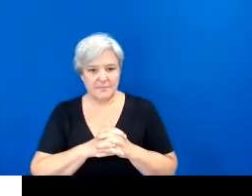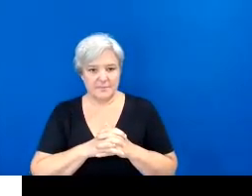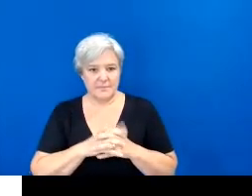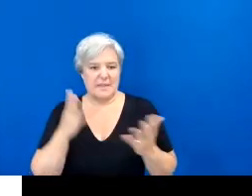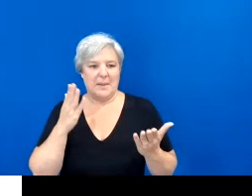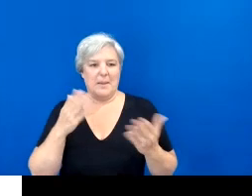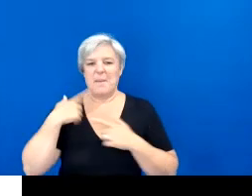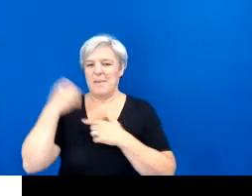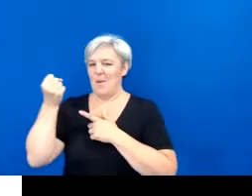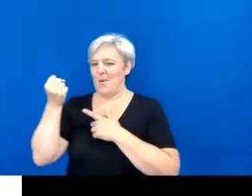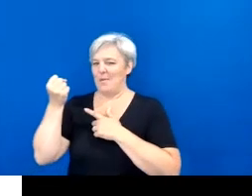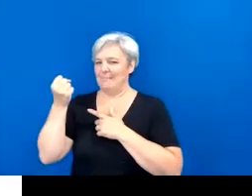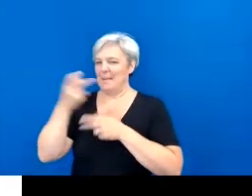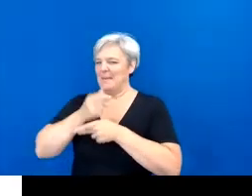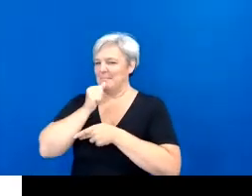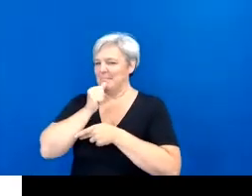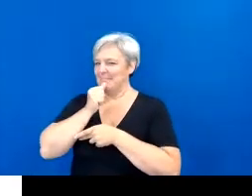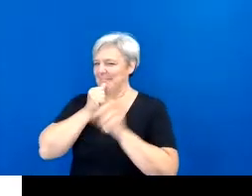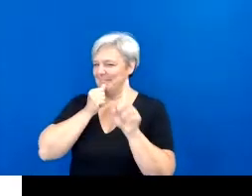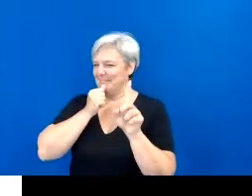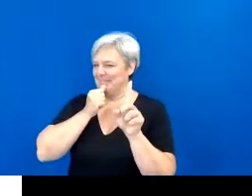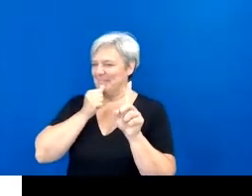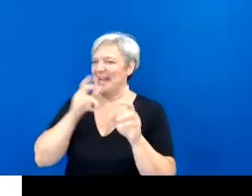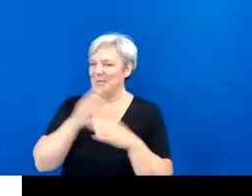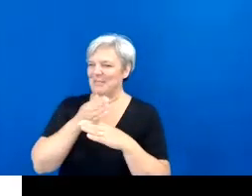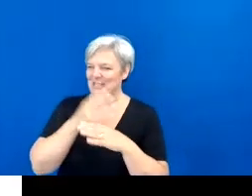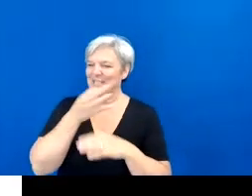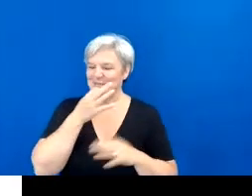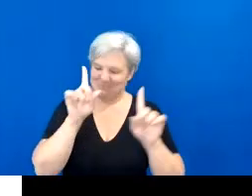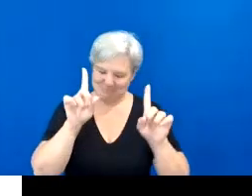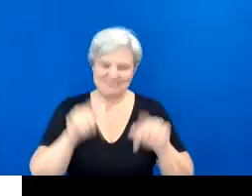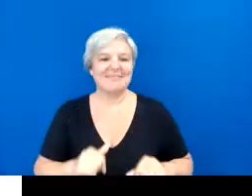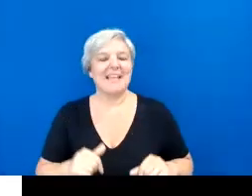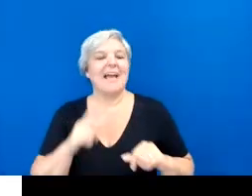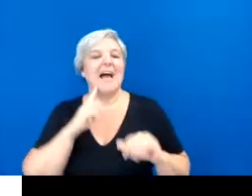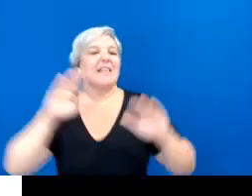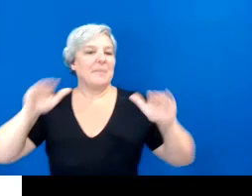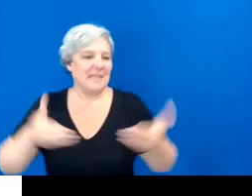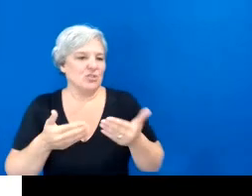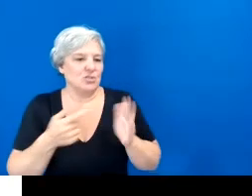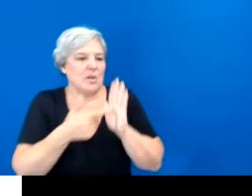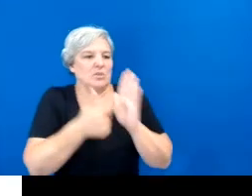No, I think I'll save it. We'll both wait just a second. But let me just introduce it real quick.